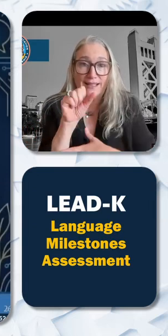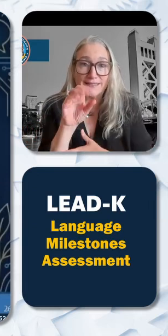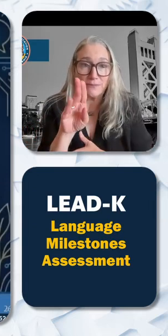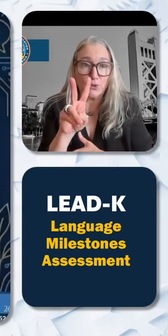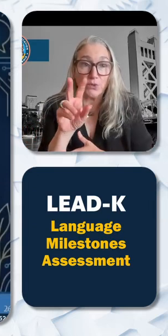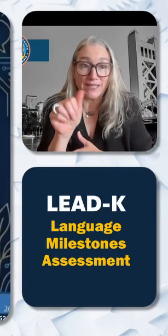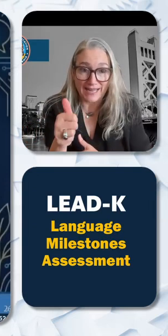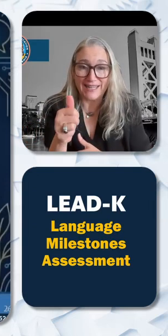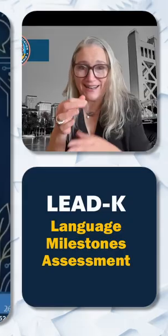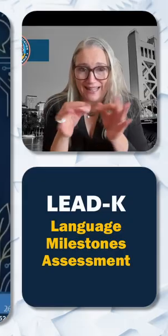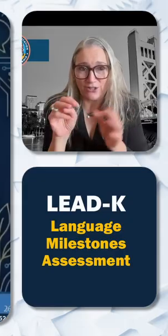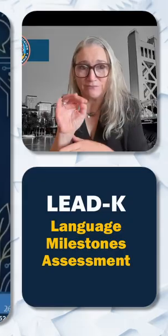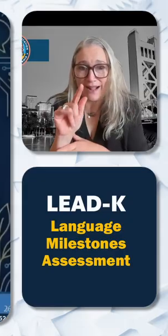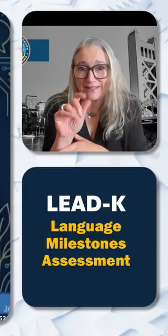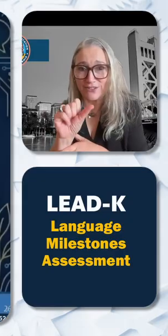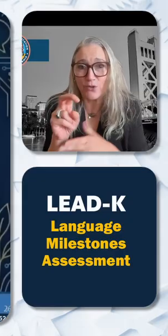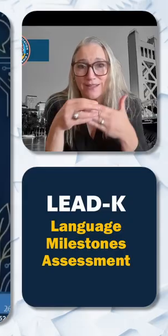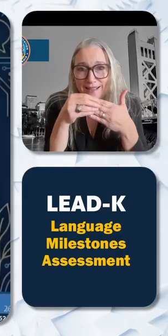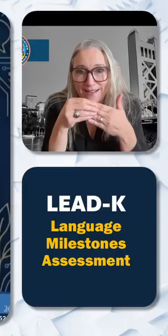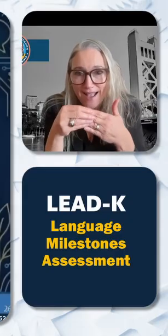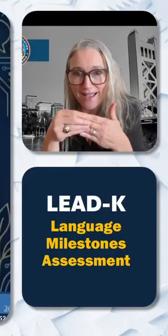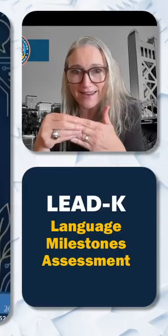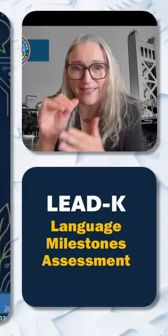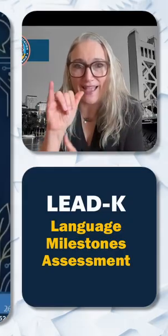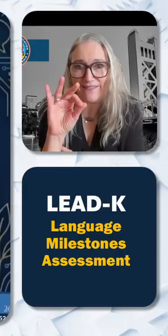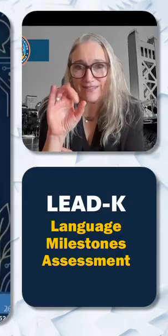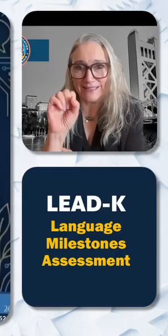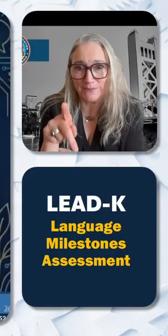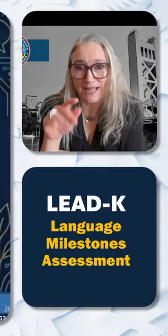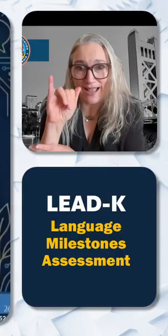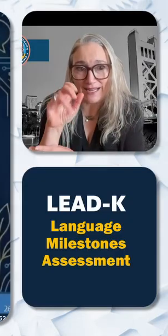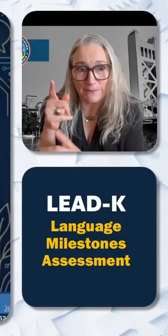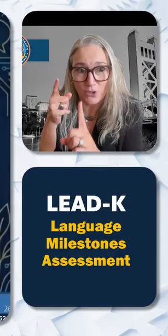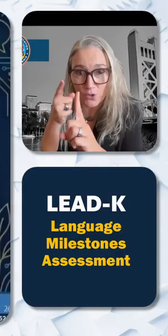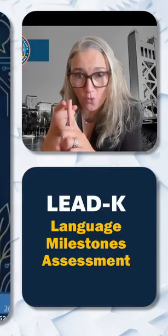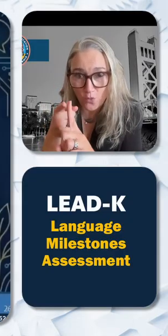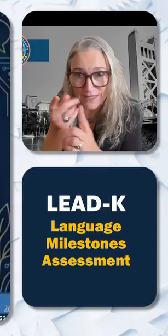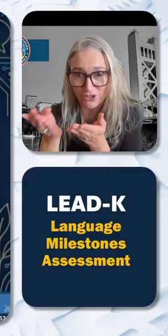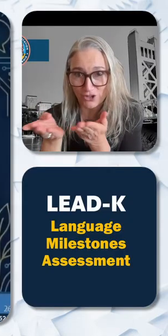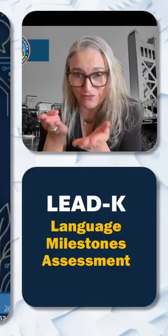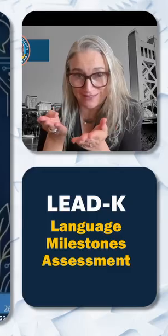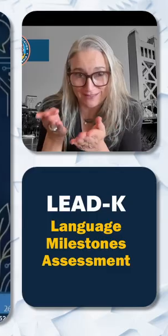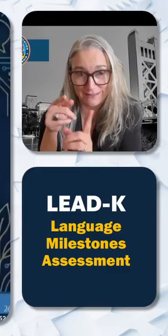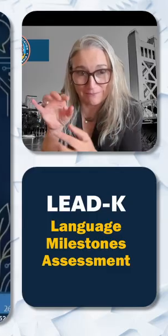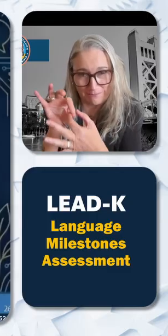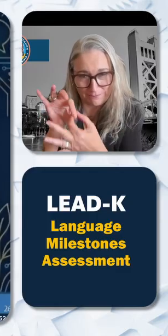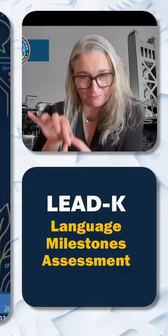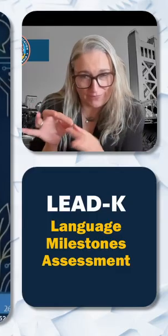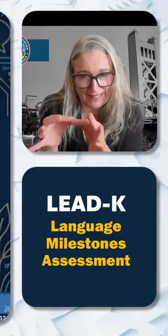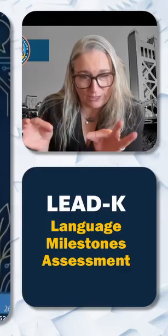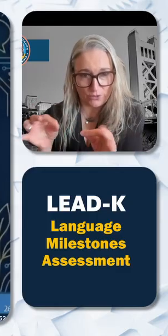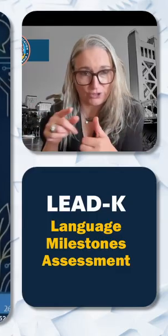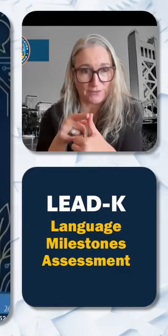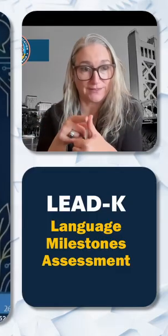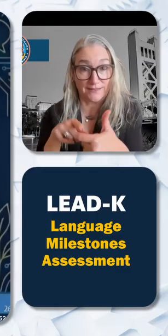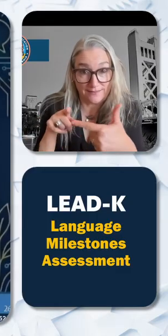SB 210 language milestones guide the IFSP and IEP goals and services.